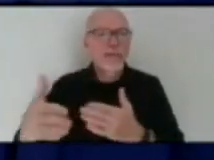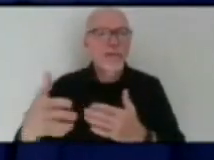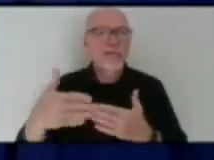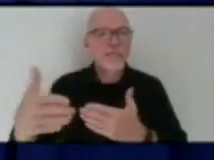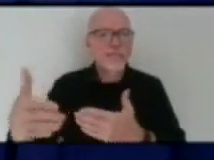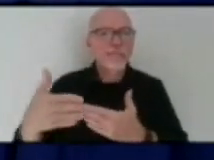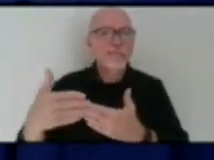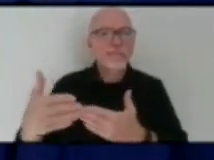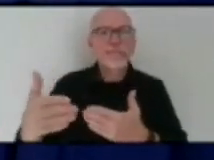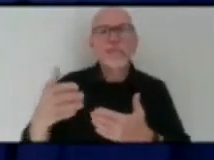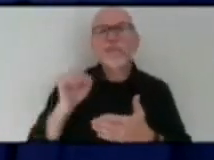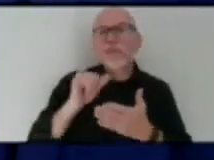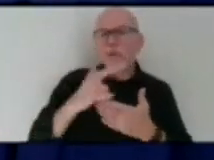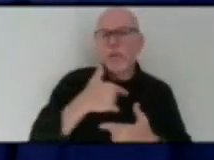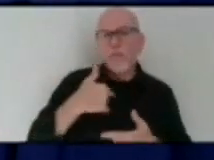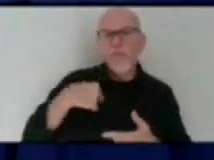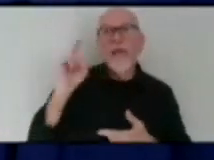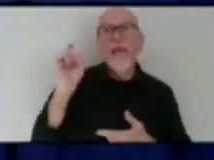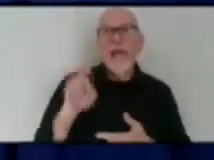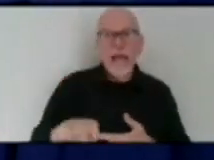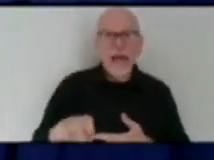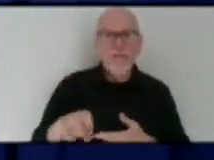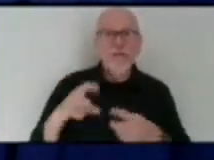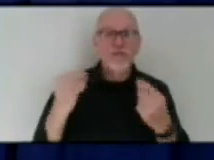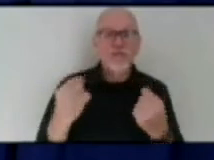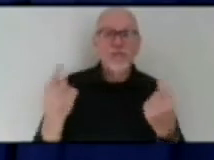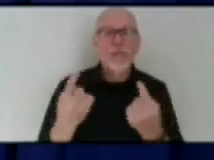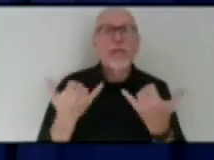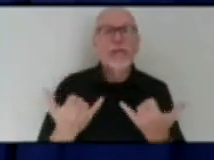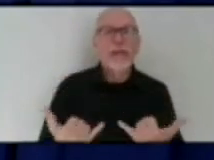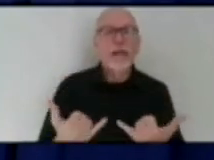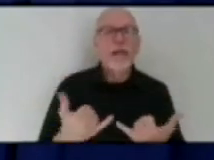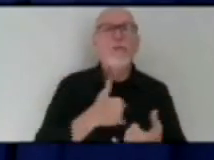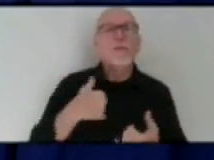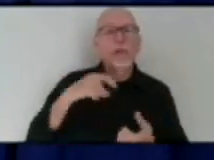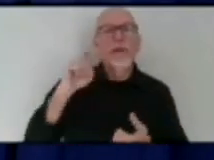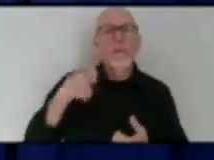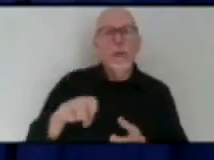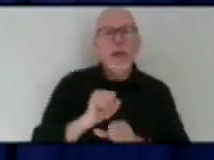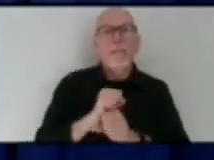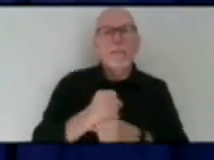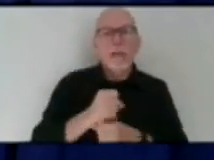why we have to turn the tide now. This is why we need to make changes now. And,